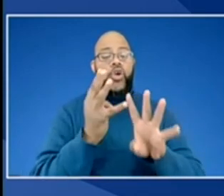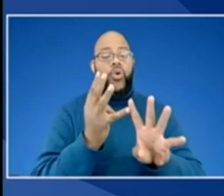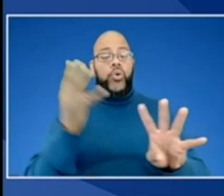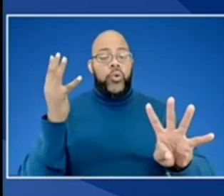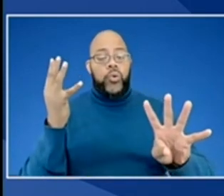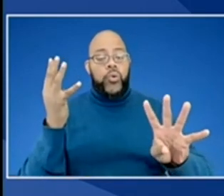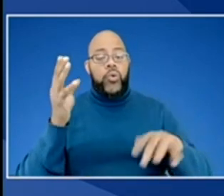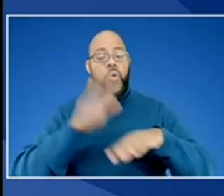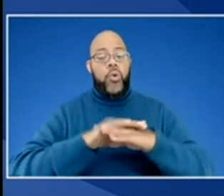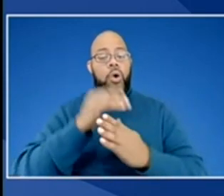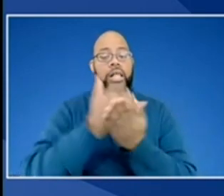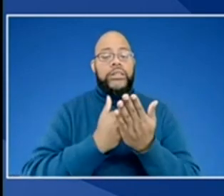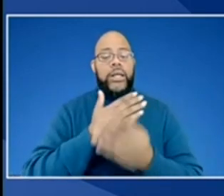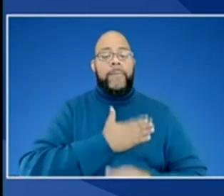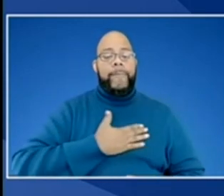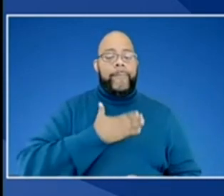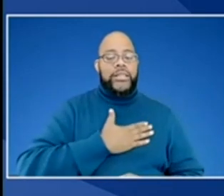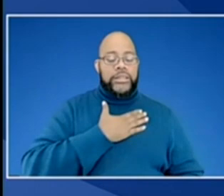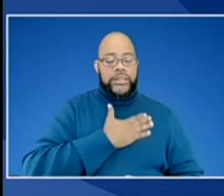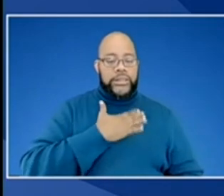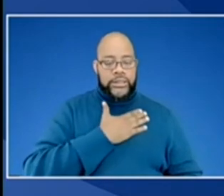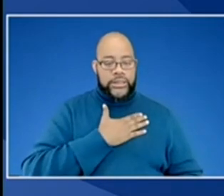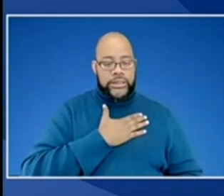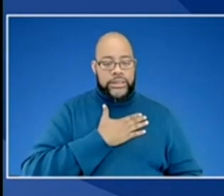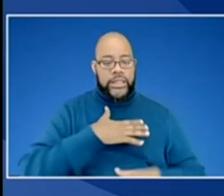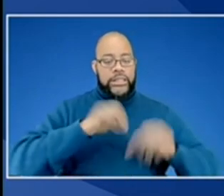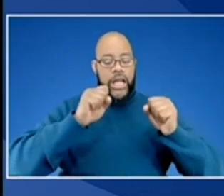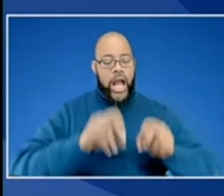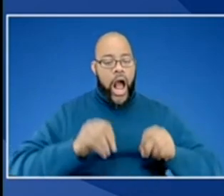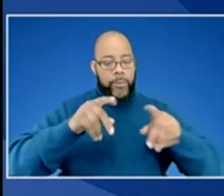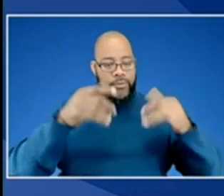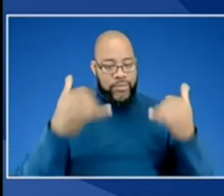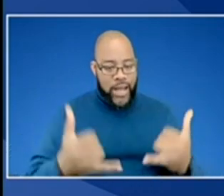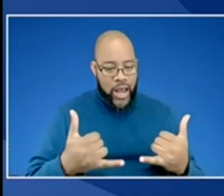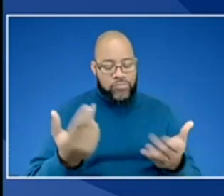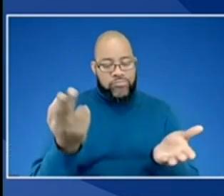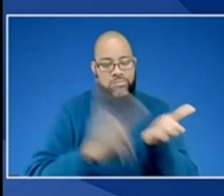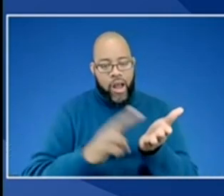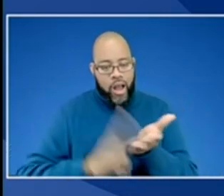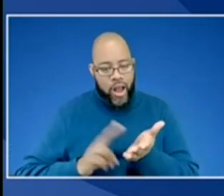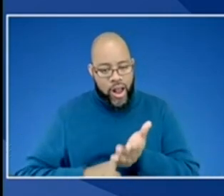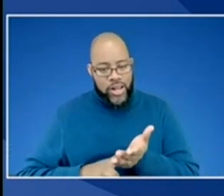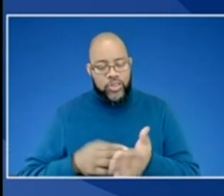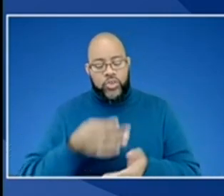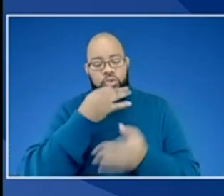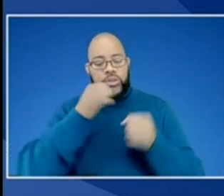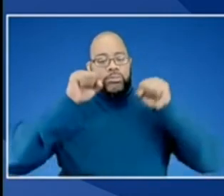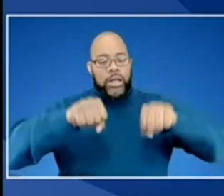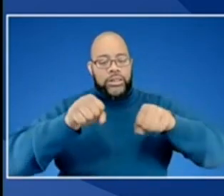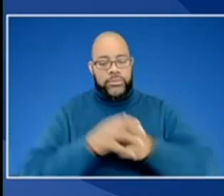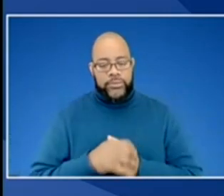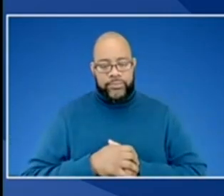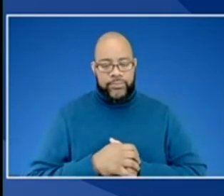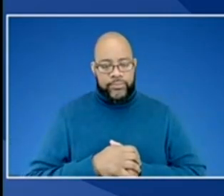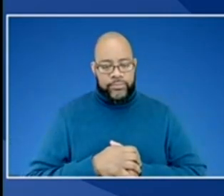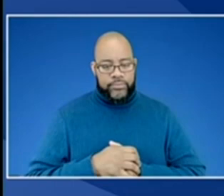list, please take this opportunity to sign on as soon as possible. Thank you.